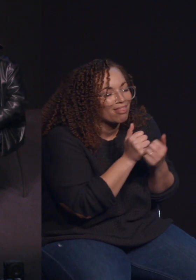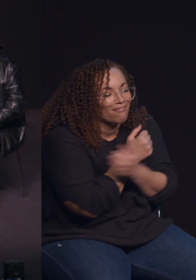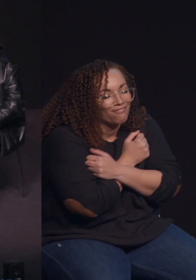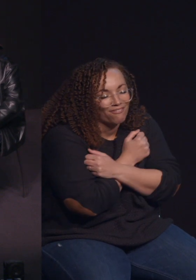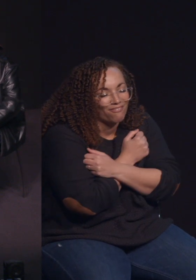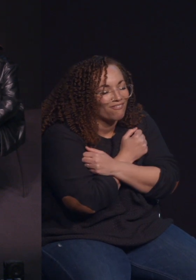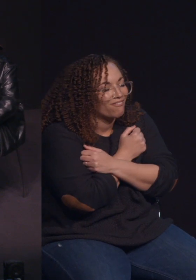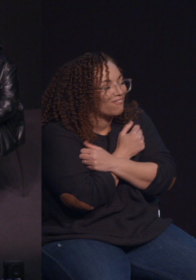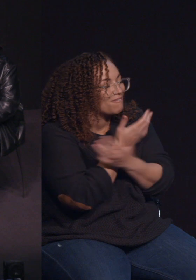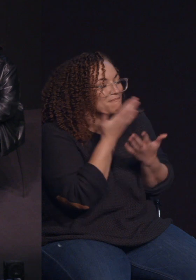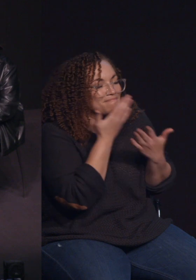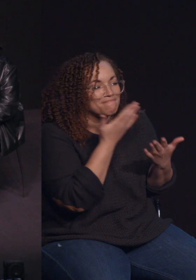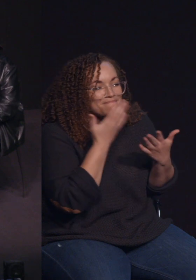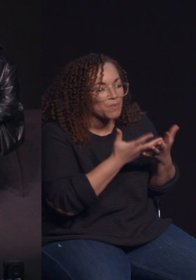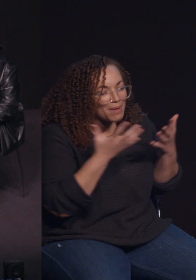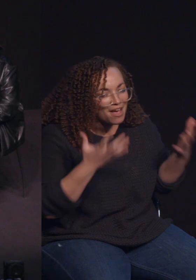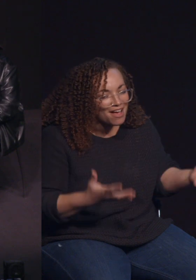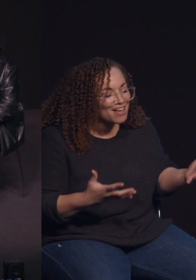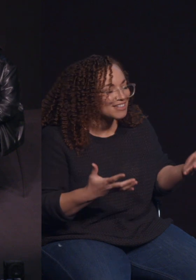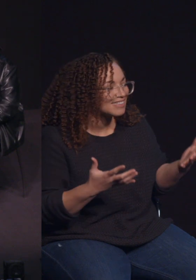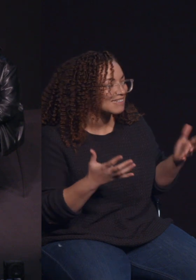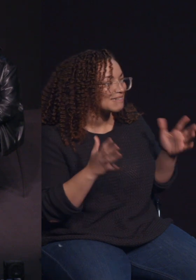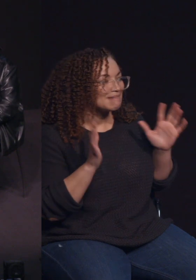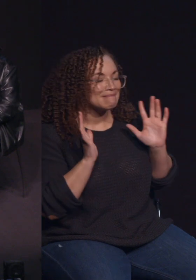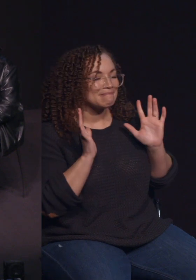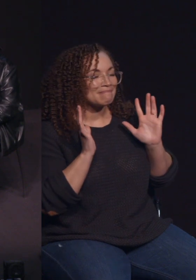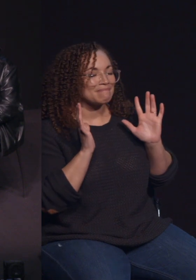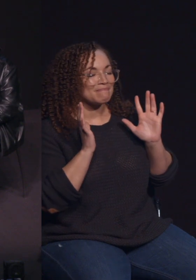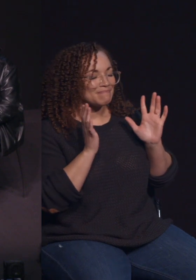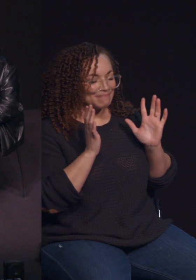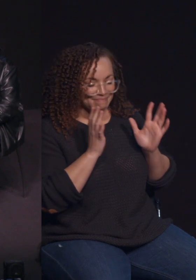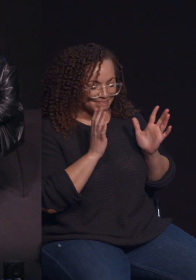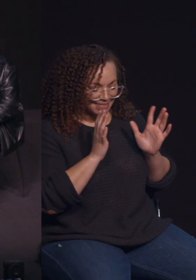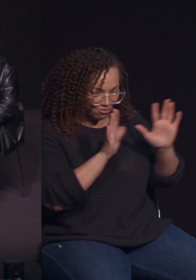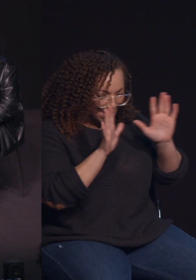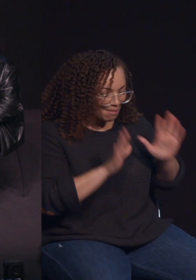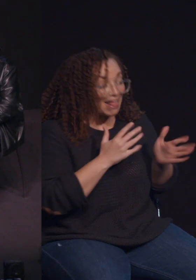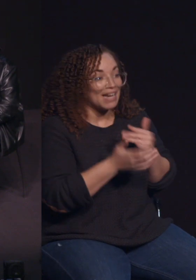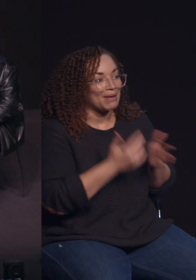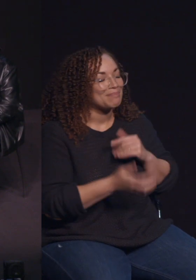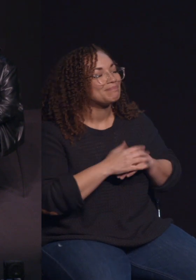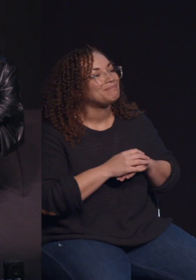And anyway, how?